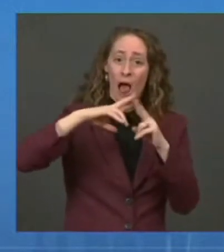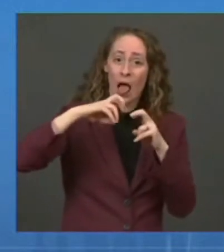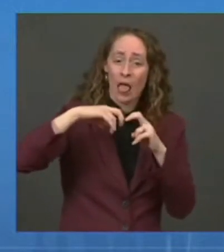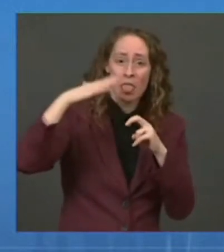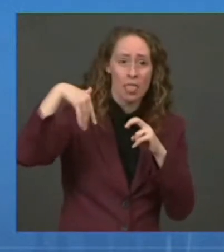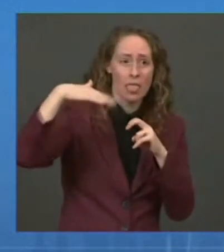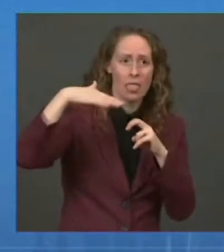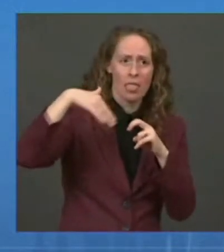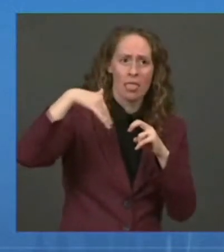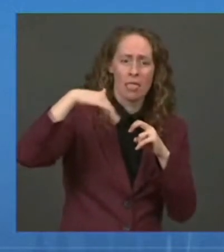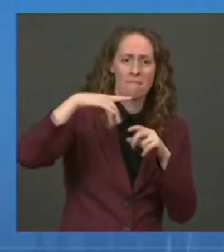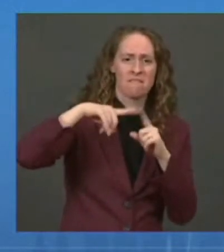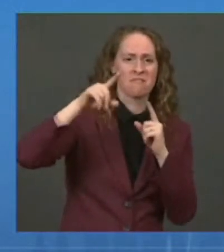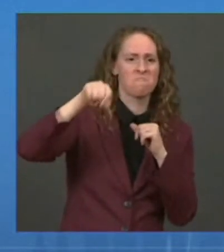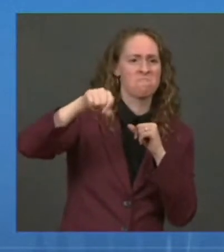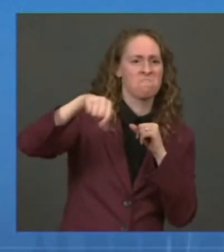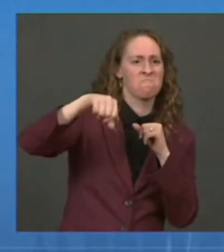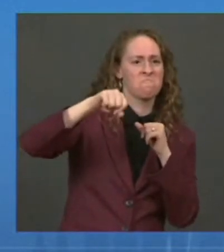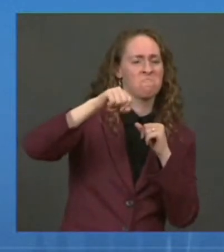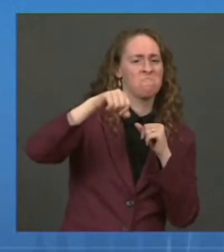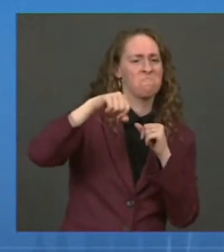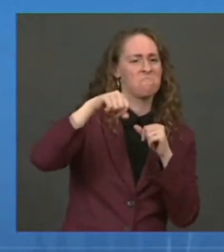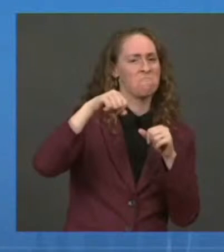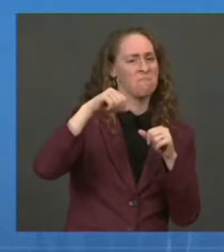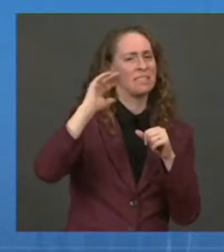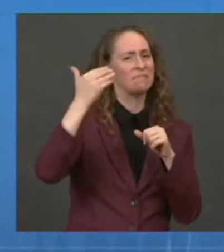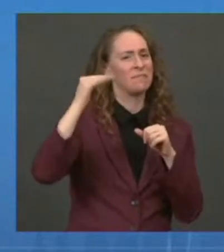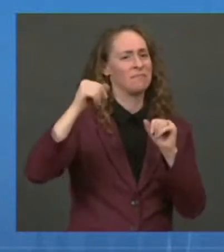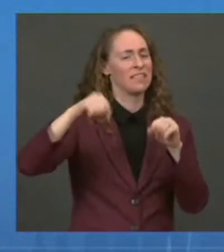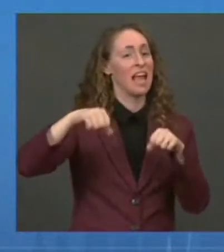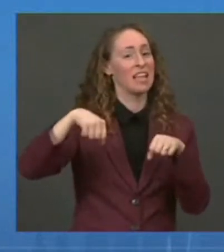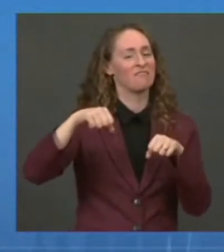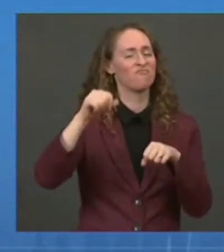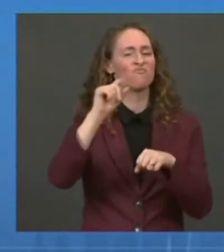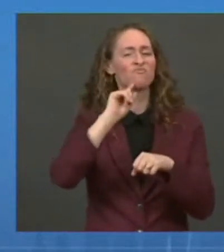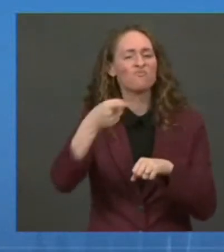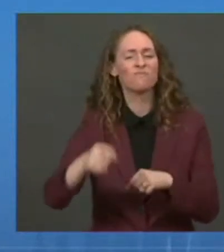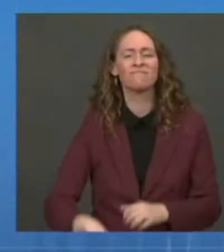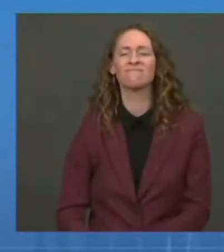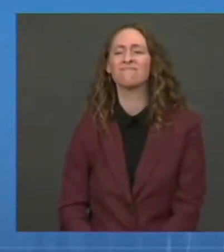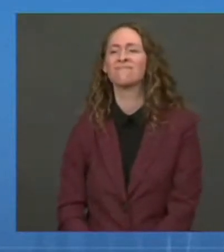YOU GET VACCINATED AND BOOST IT